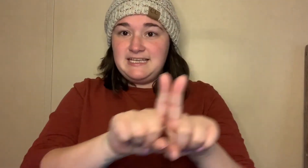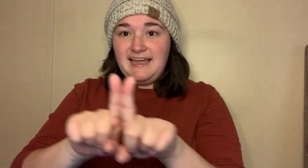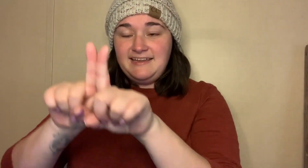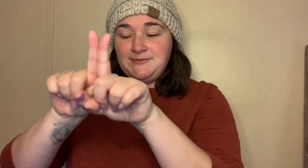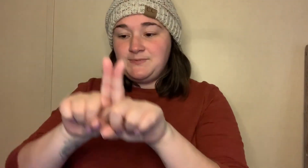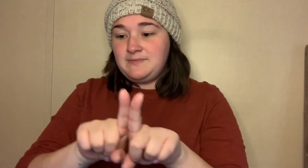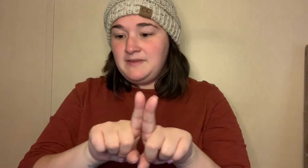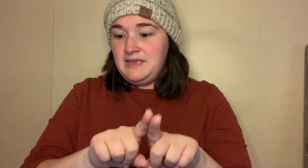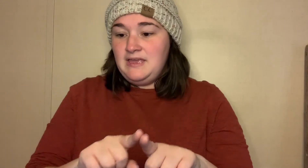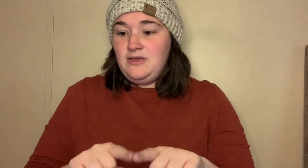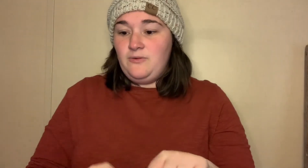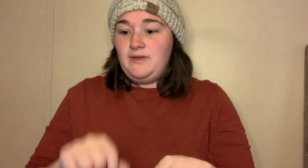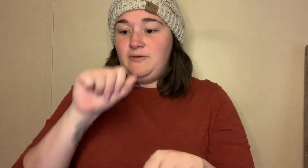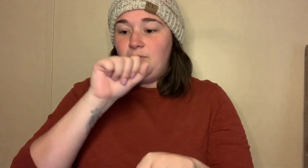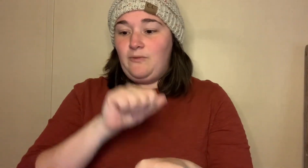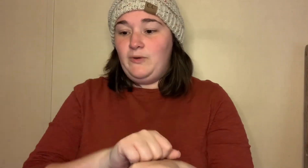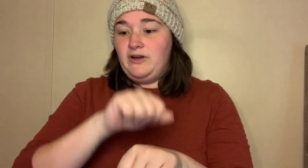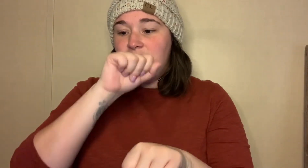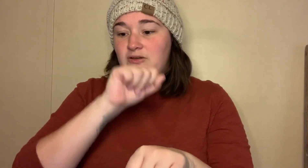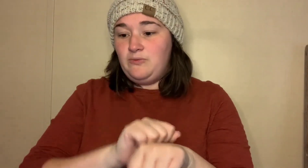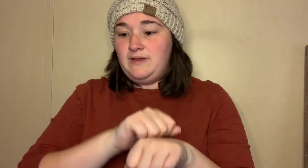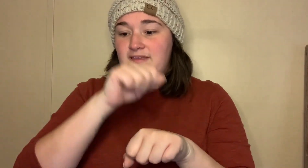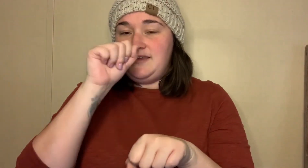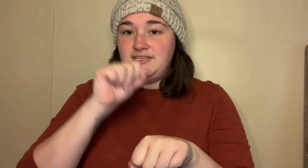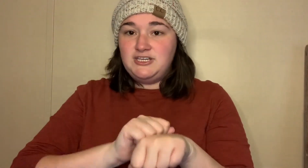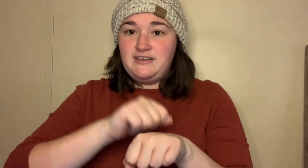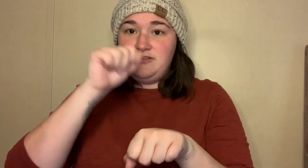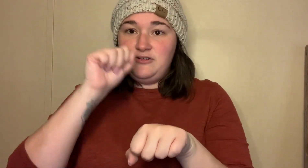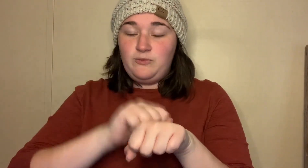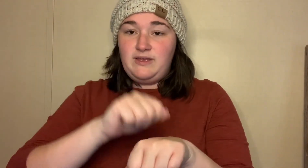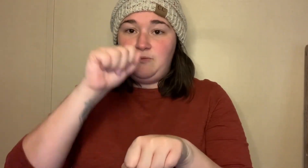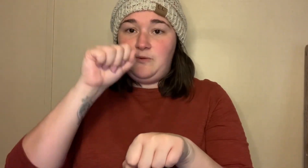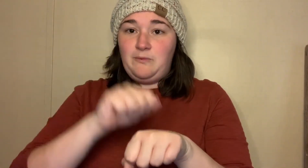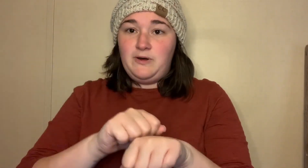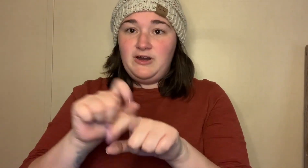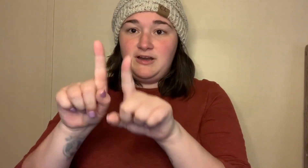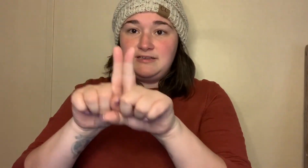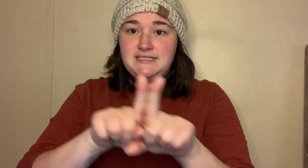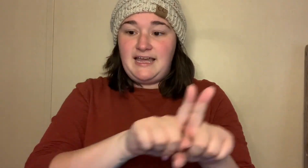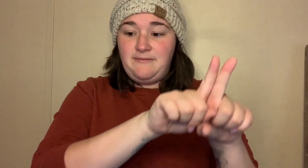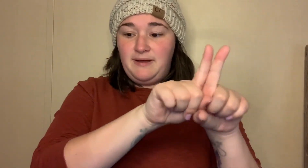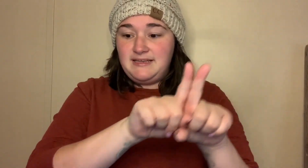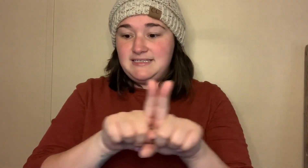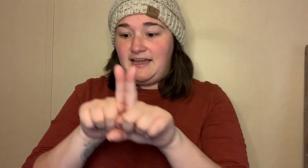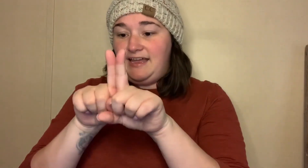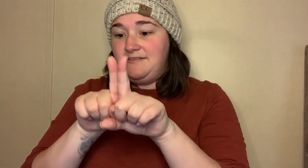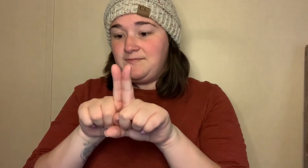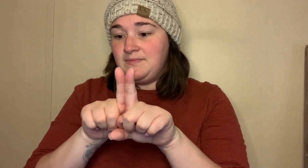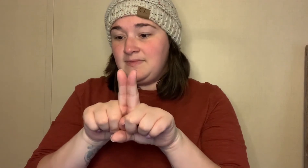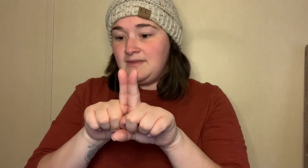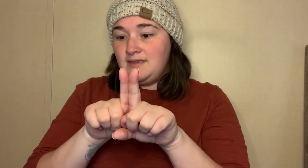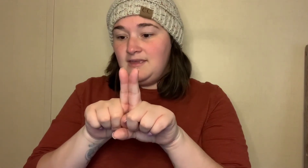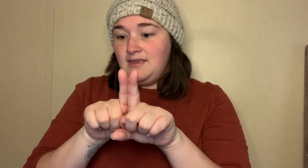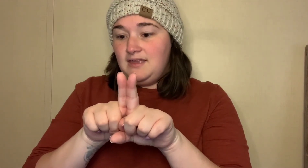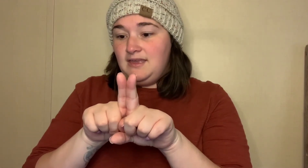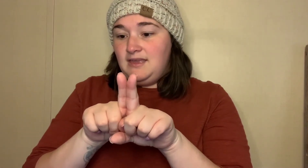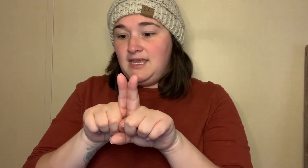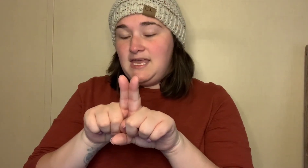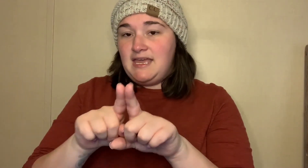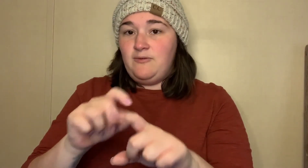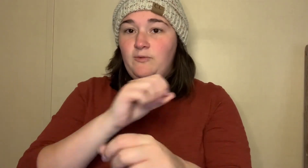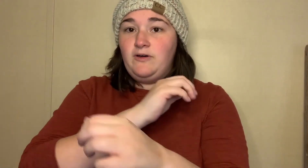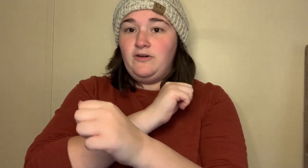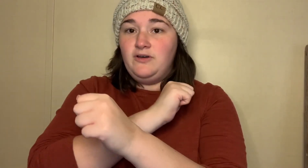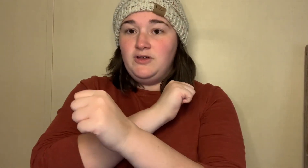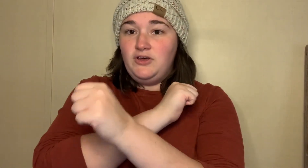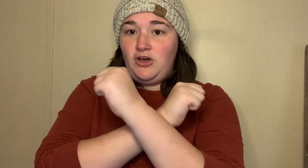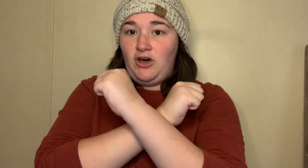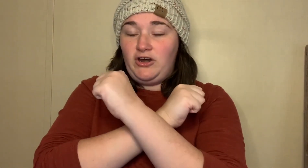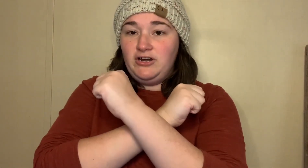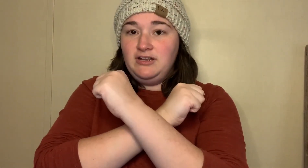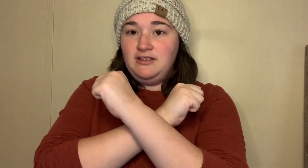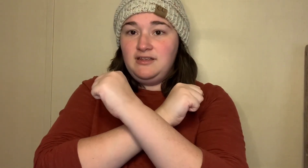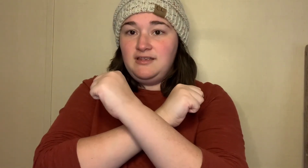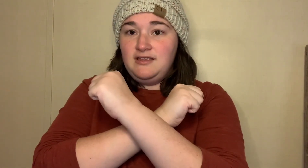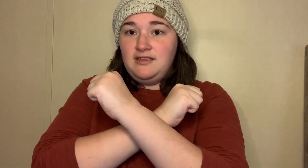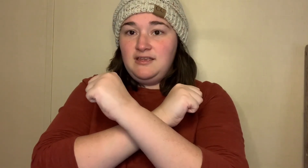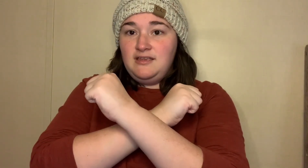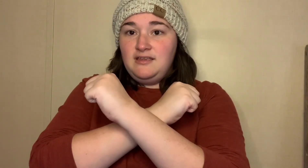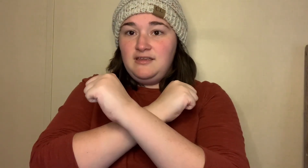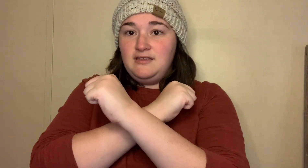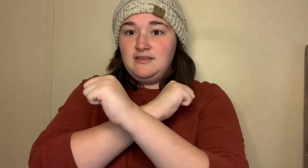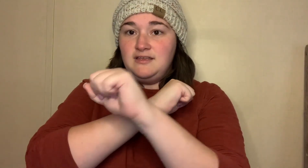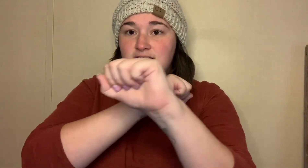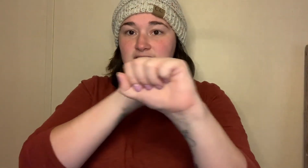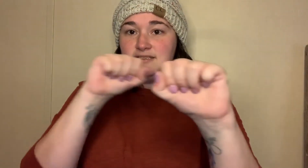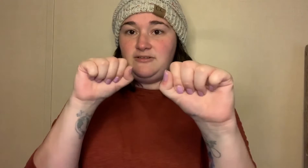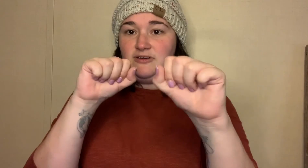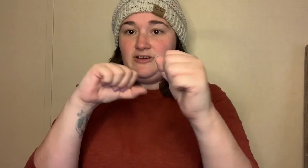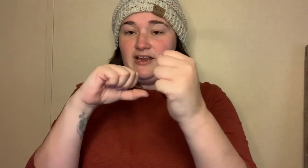we will work with each other we will work side by side and we'll guard so your hands